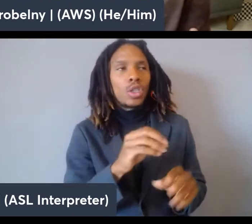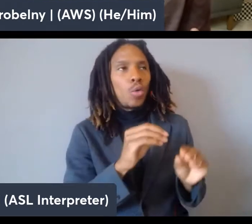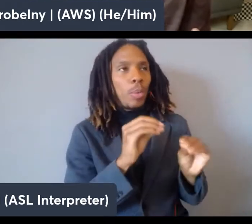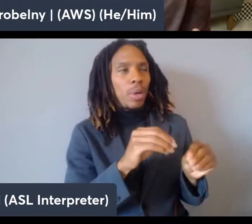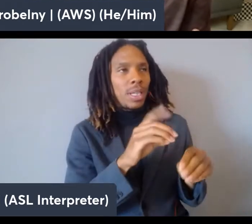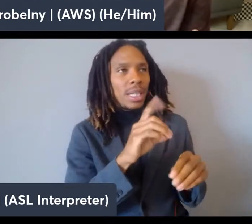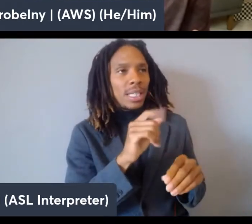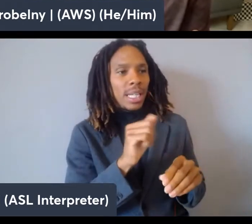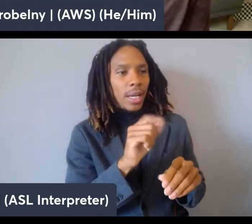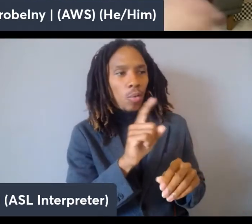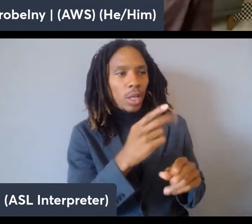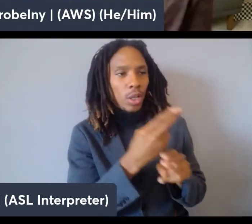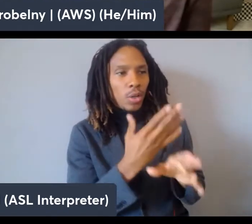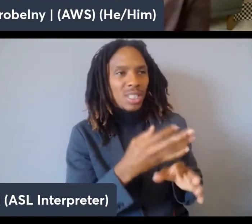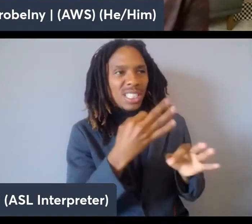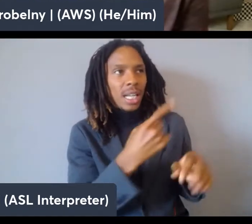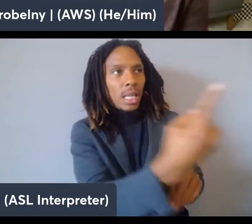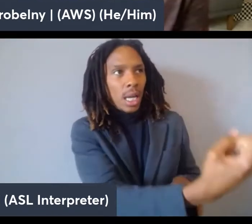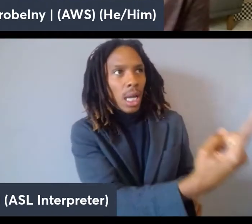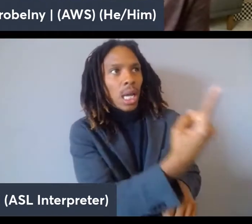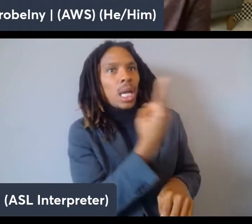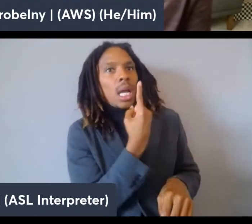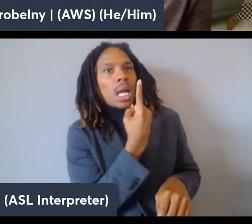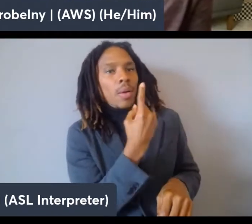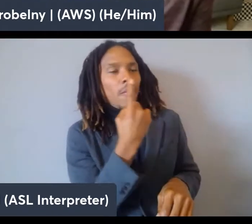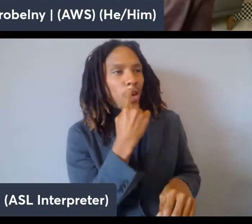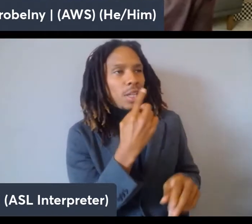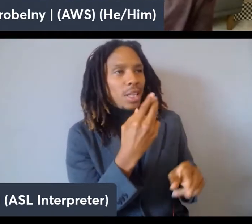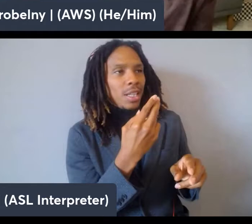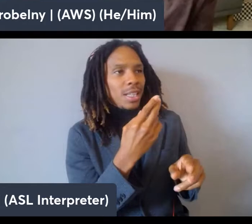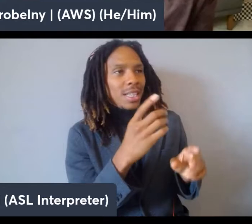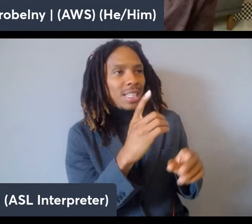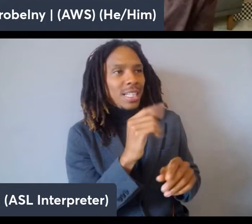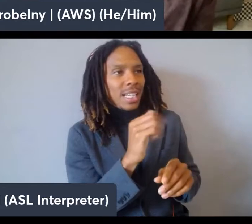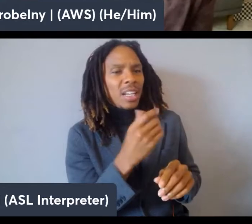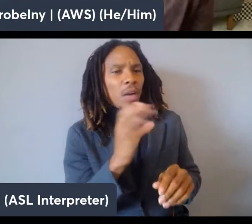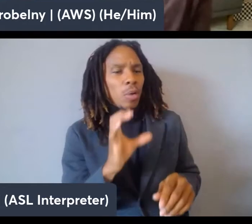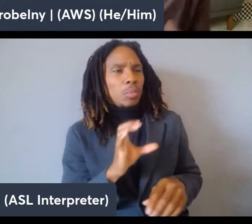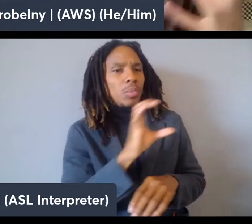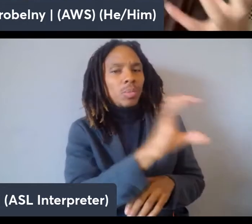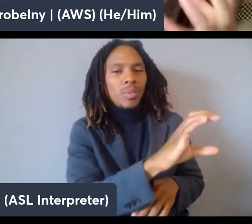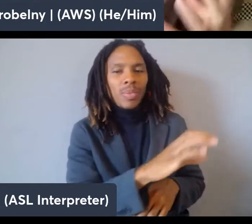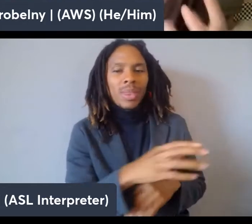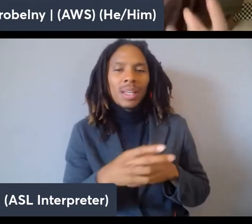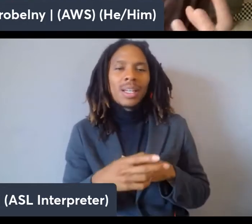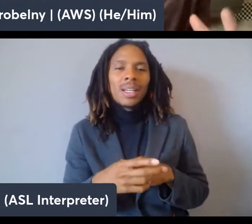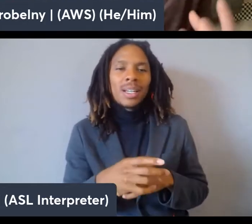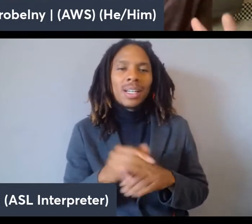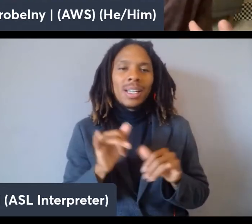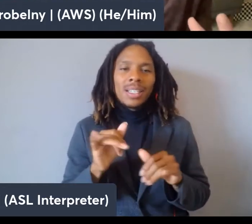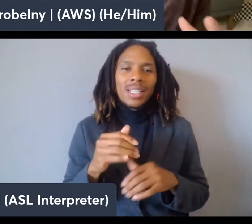Don't make them come to the data where it is. Yeah. - Basically. Steve, Steve, we've got two more problems solved